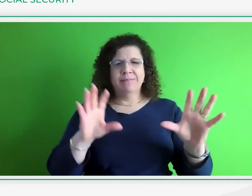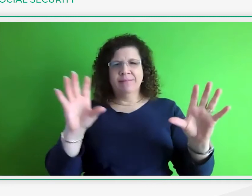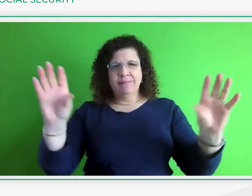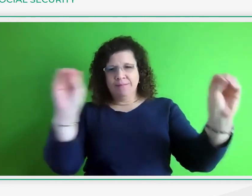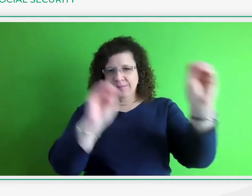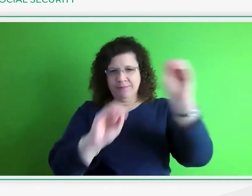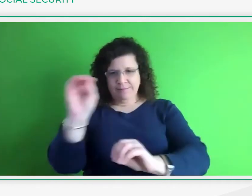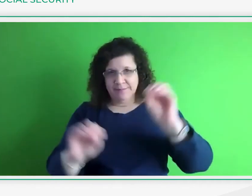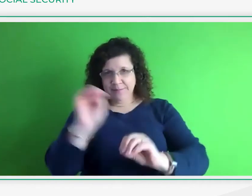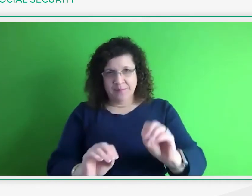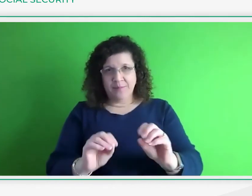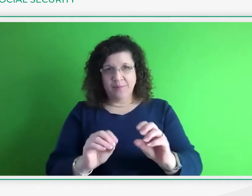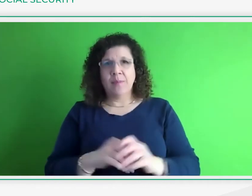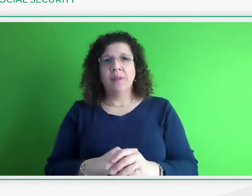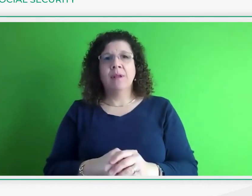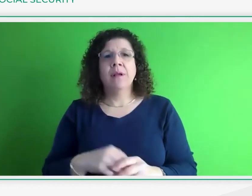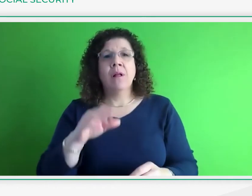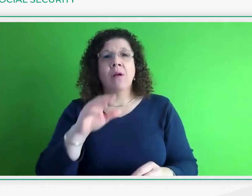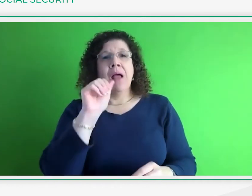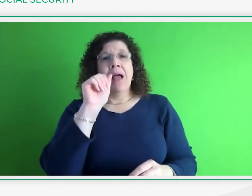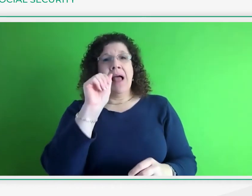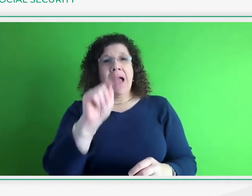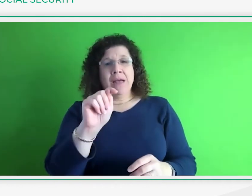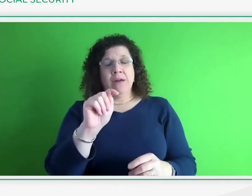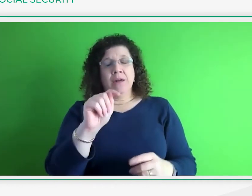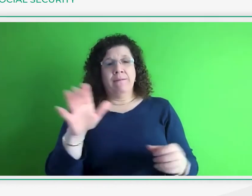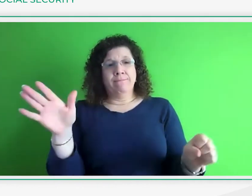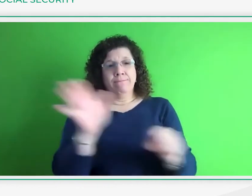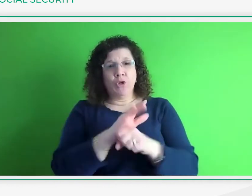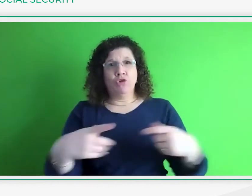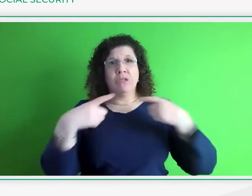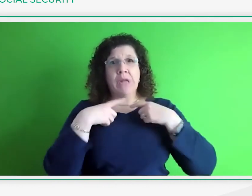And what could that look like later? And put all those numbers together.